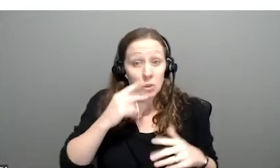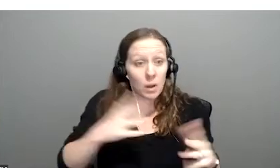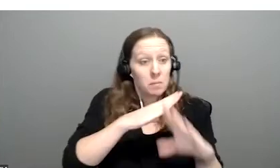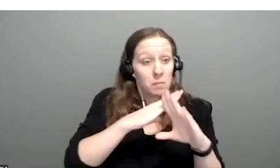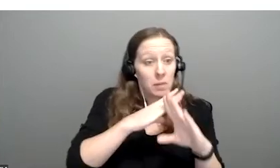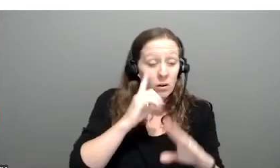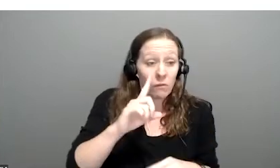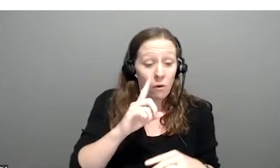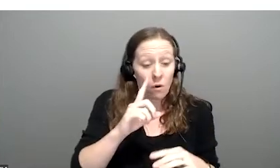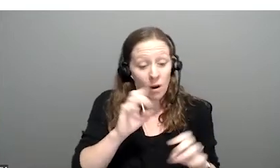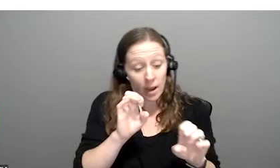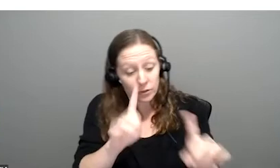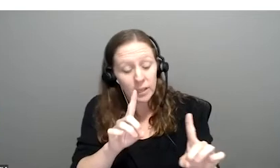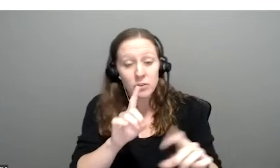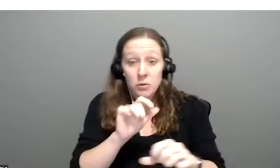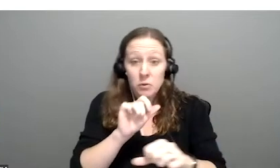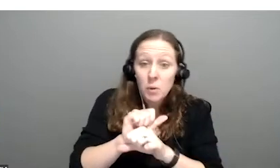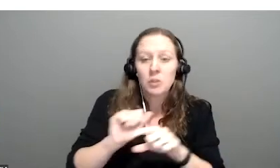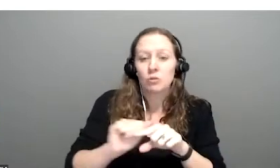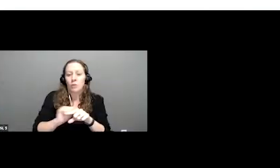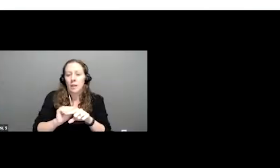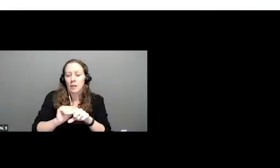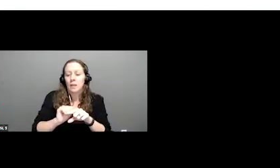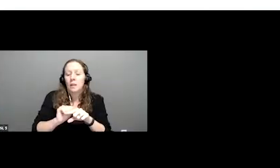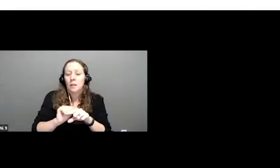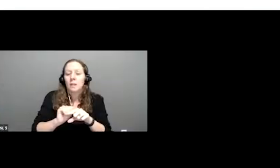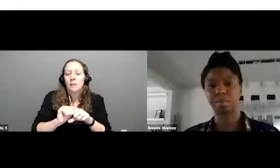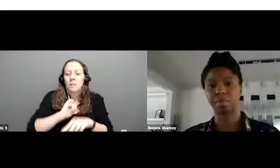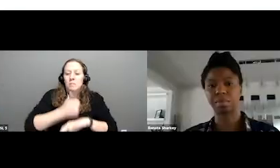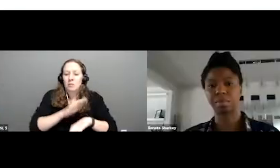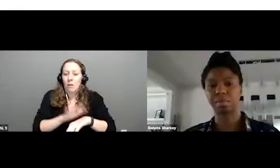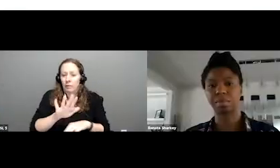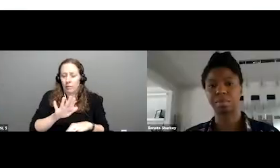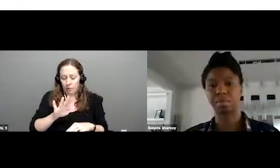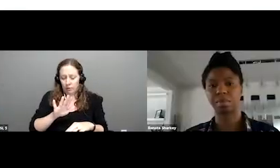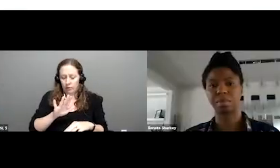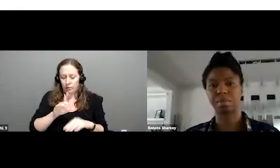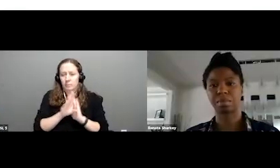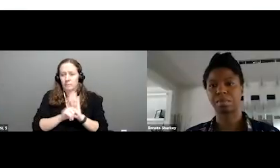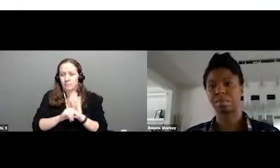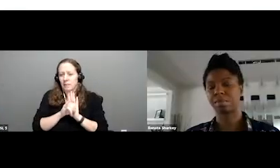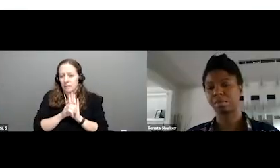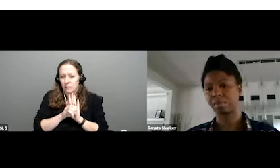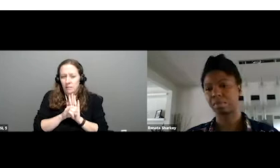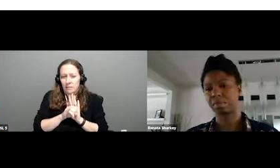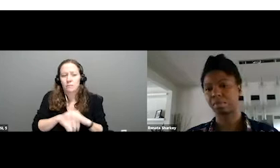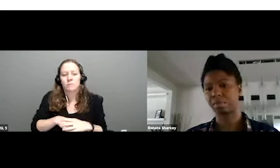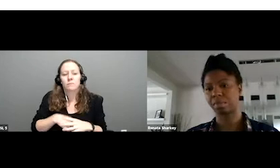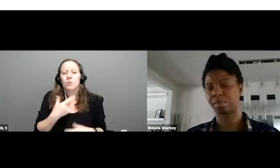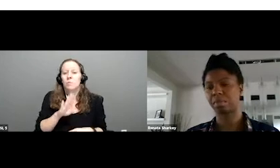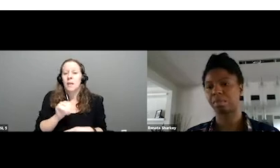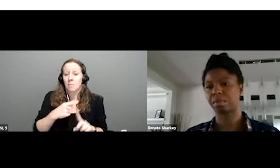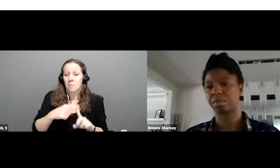based on these intersecting identities. So, the plus of GBA+ also recognizes that these identity